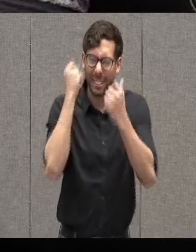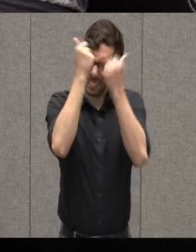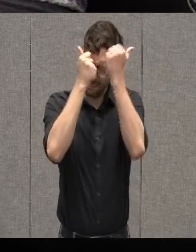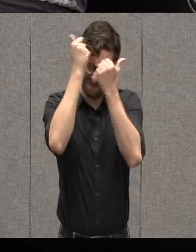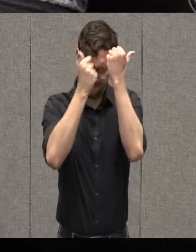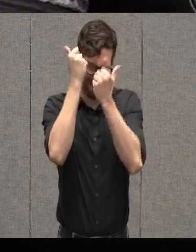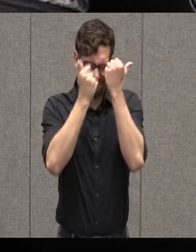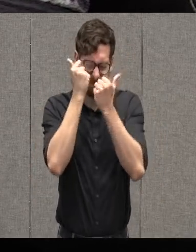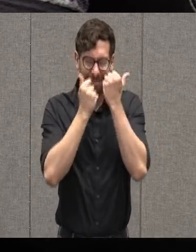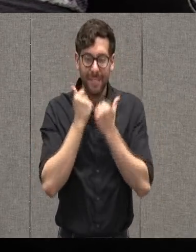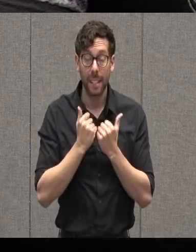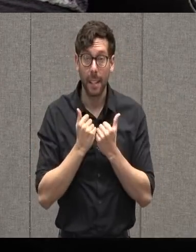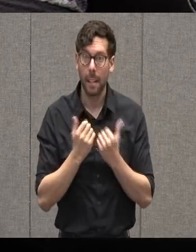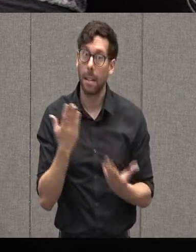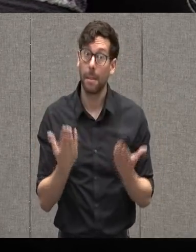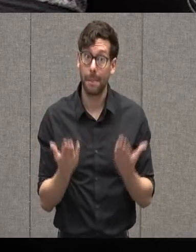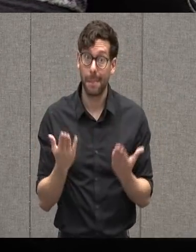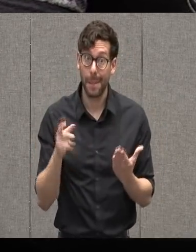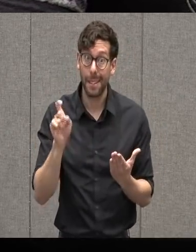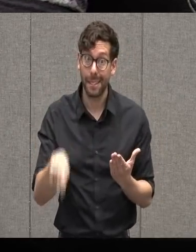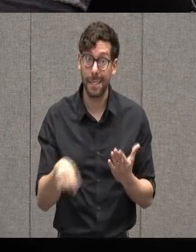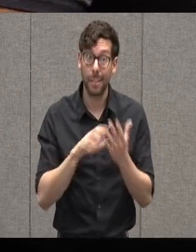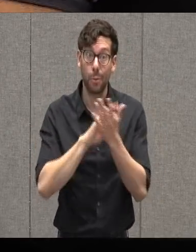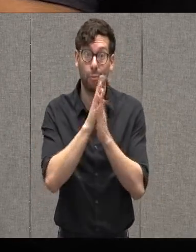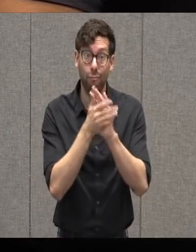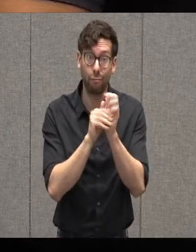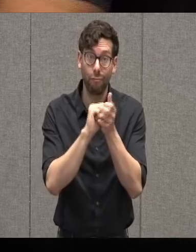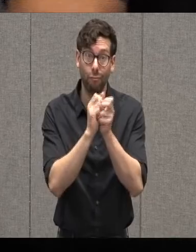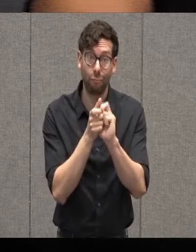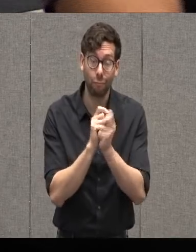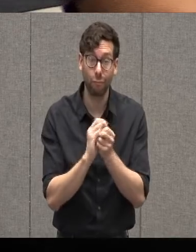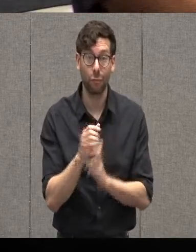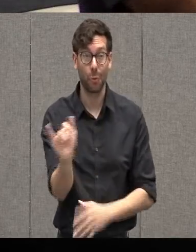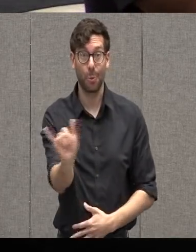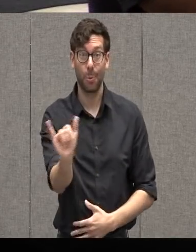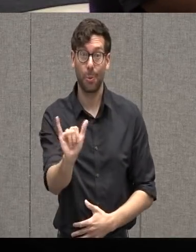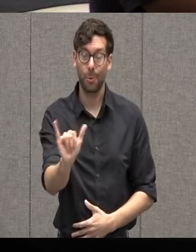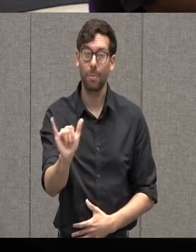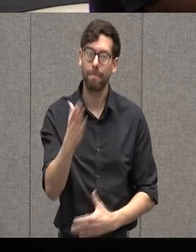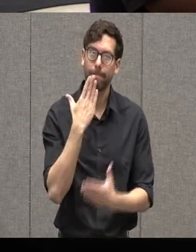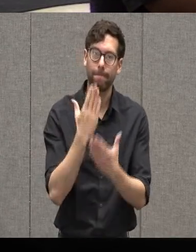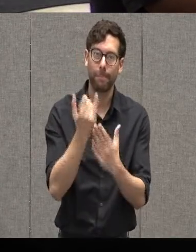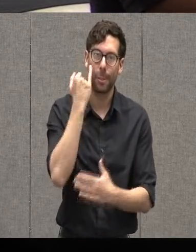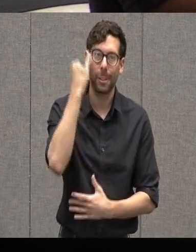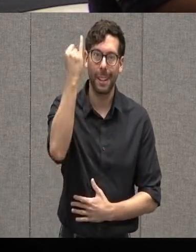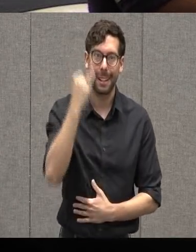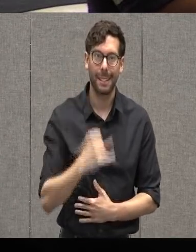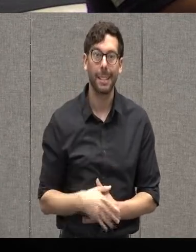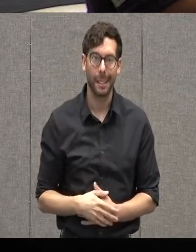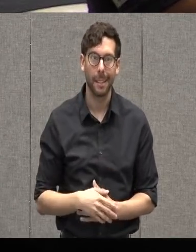Maybe they should be washing their hands too. That would be a good idea, especially now.